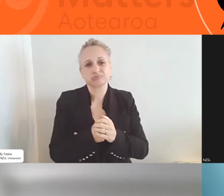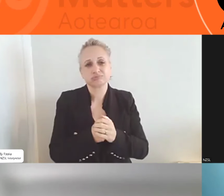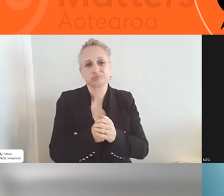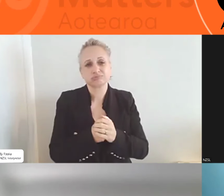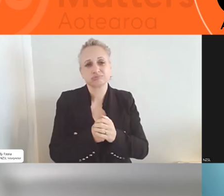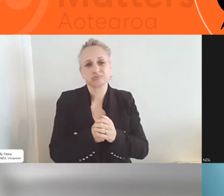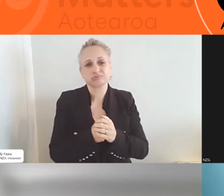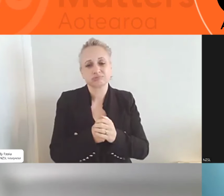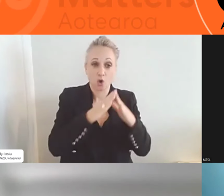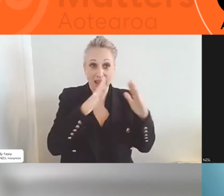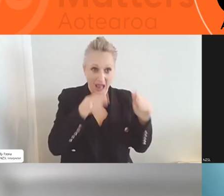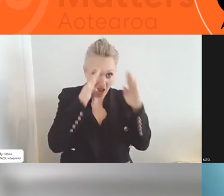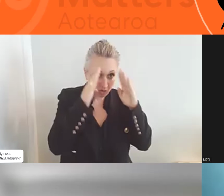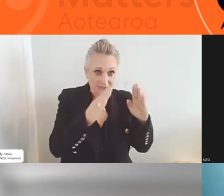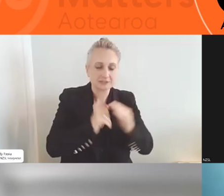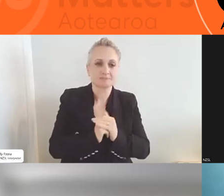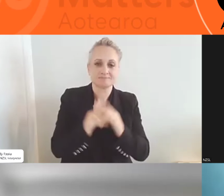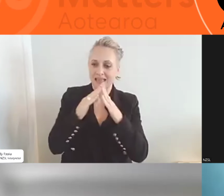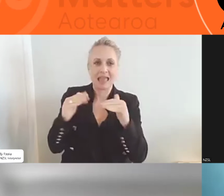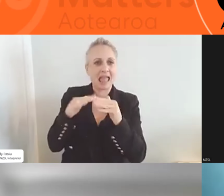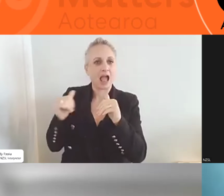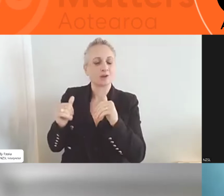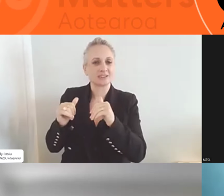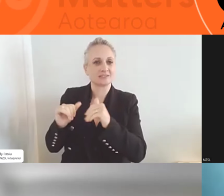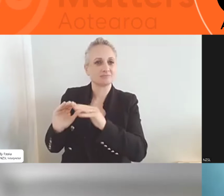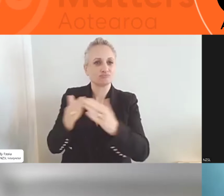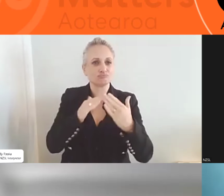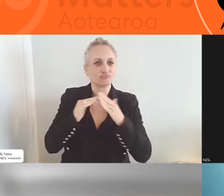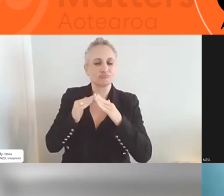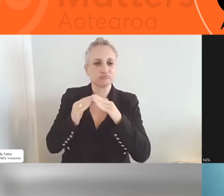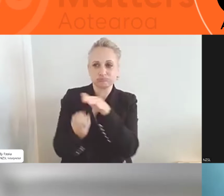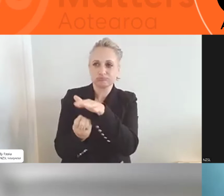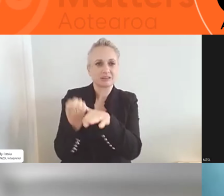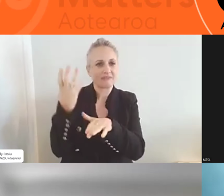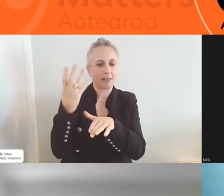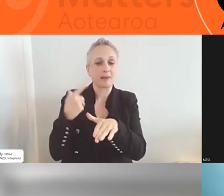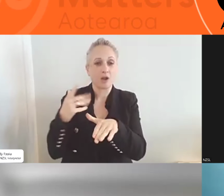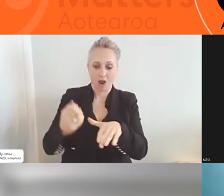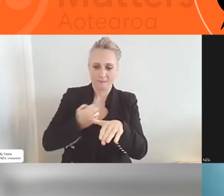developments, I have a particular perspective on why things are the